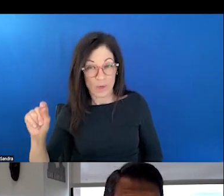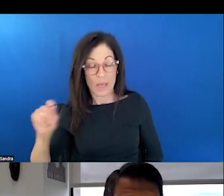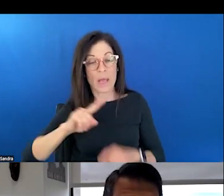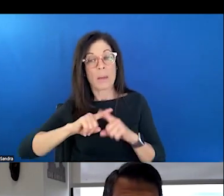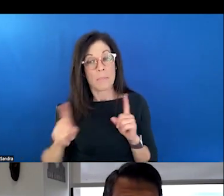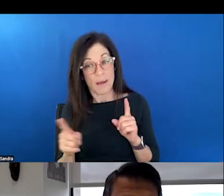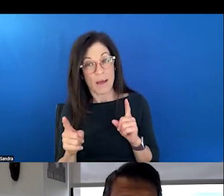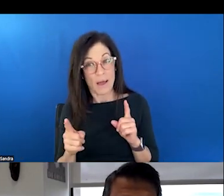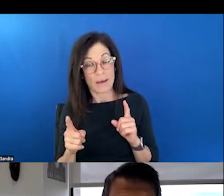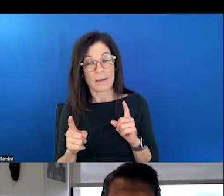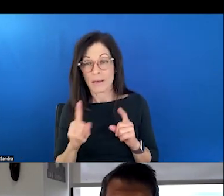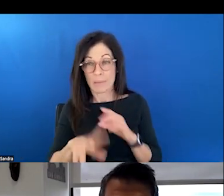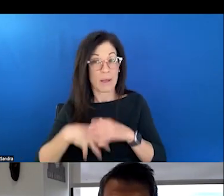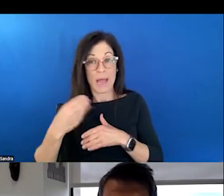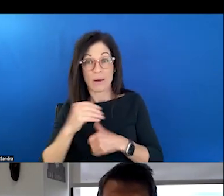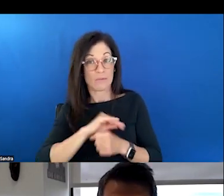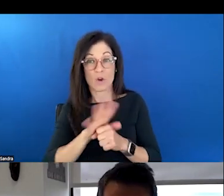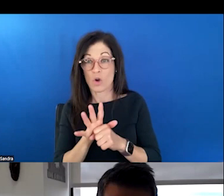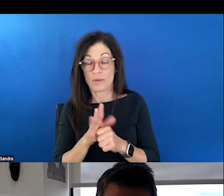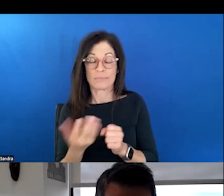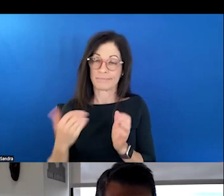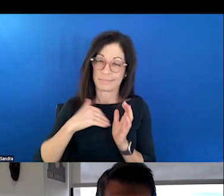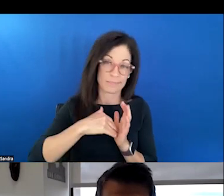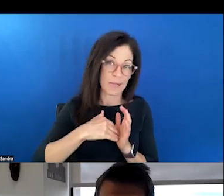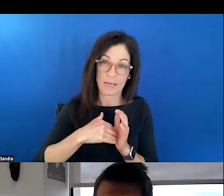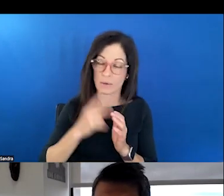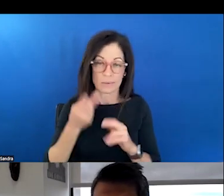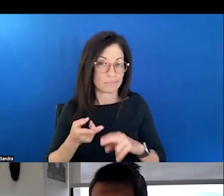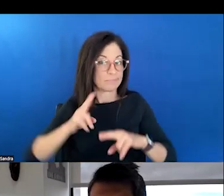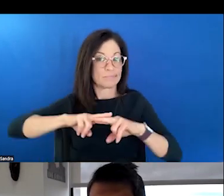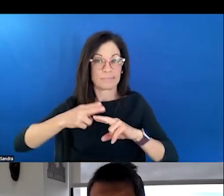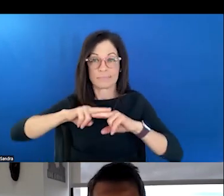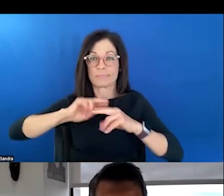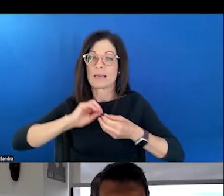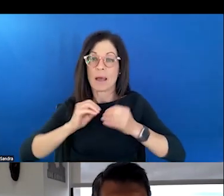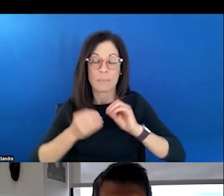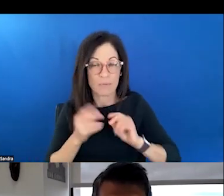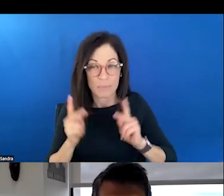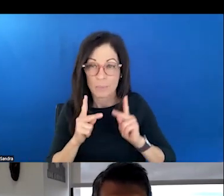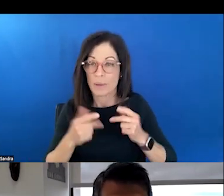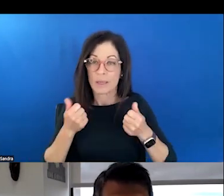COVID, WE HAVE SEEN AN INCREASE IN THE SUICIDE RATES IN THE